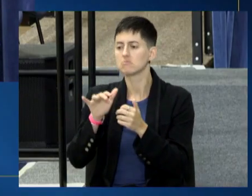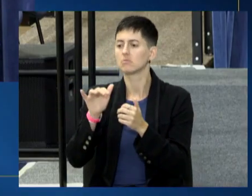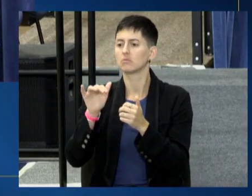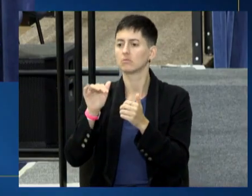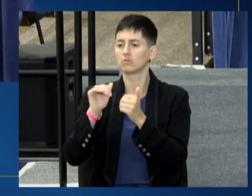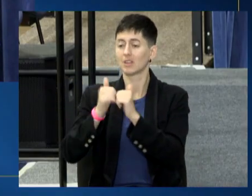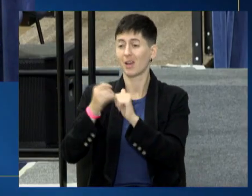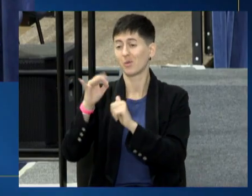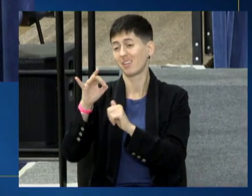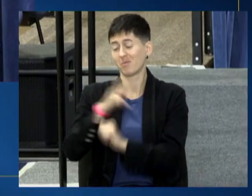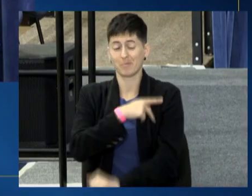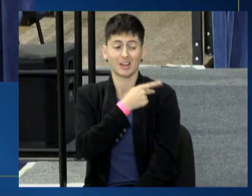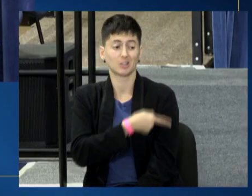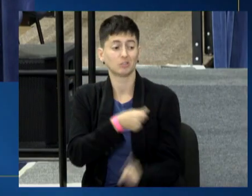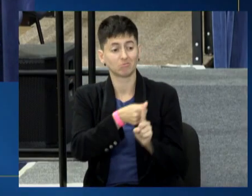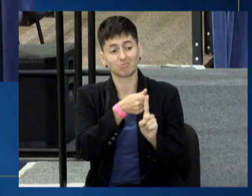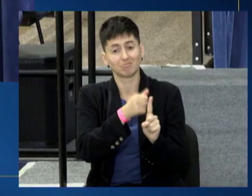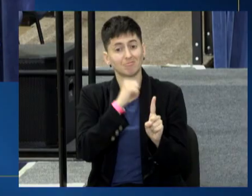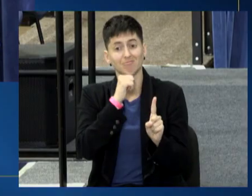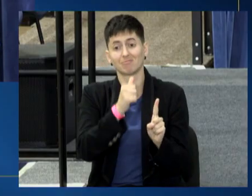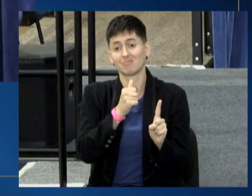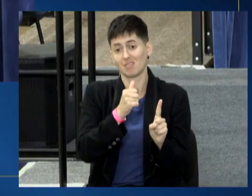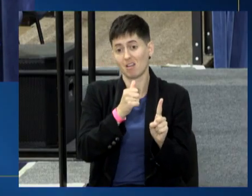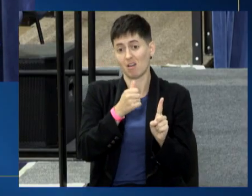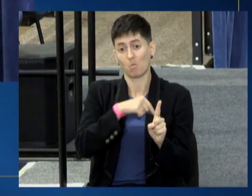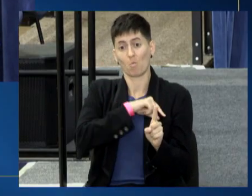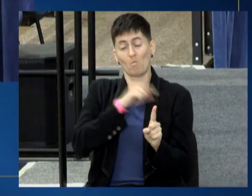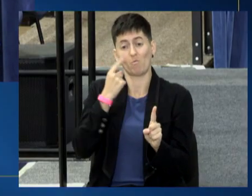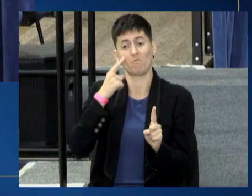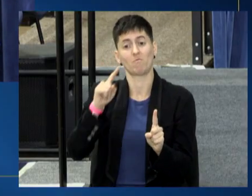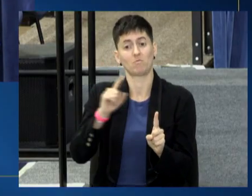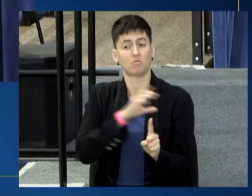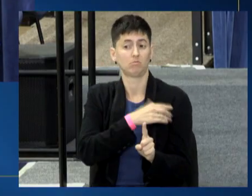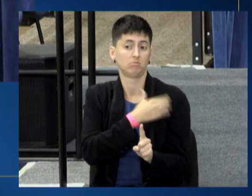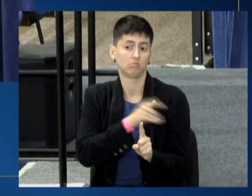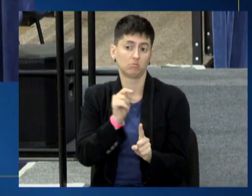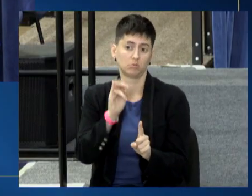clinical trial. And we have a lot of outreach and engagement in scientific efforts. Just a couple,